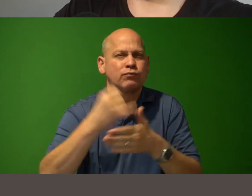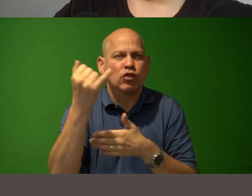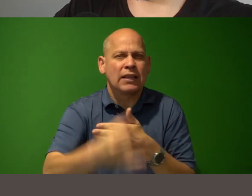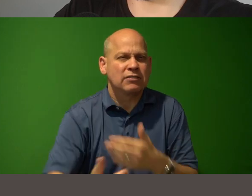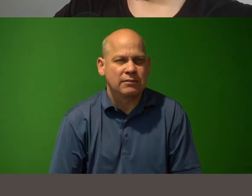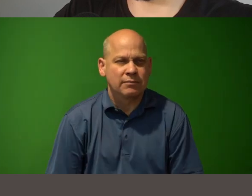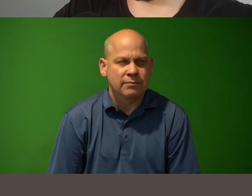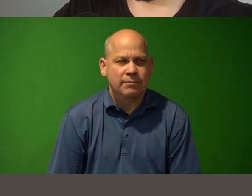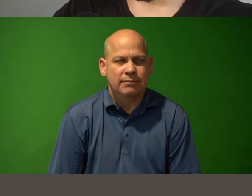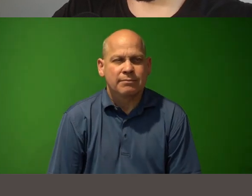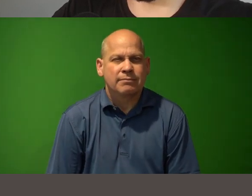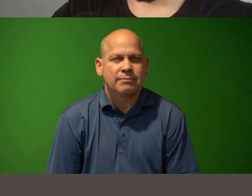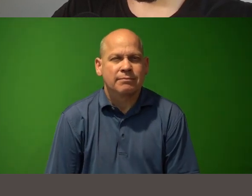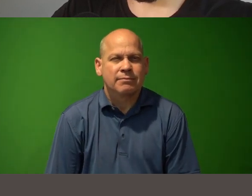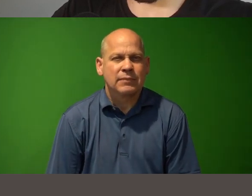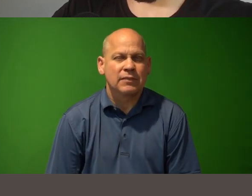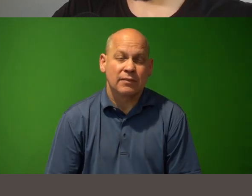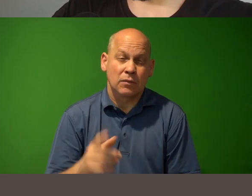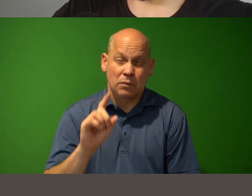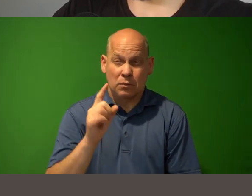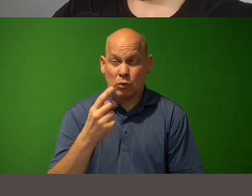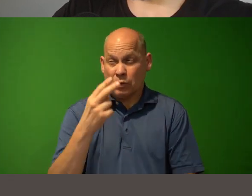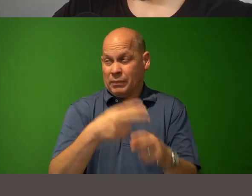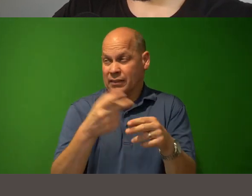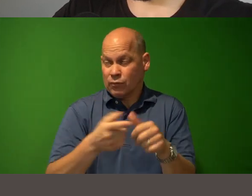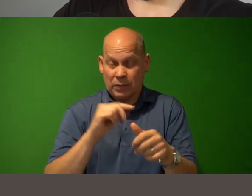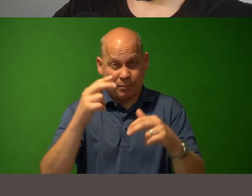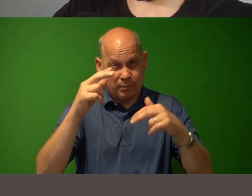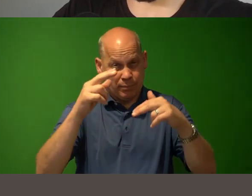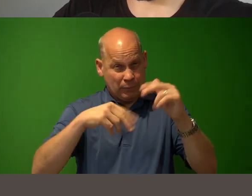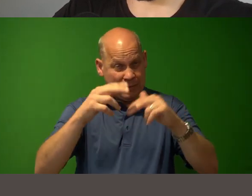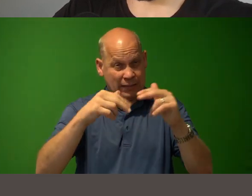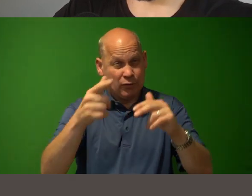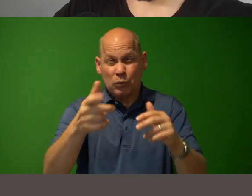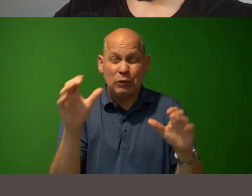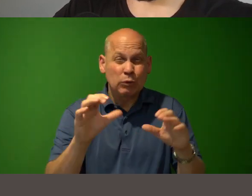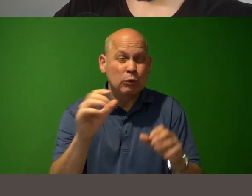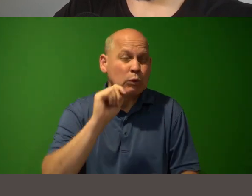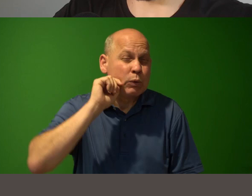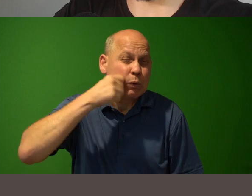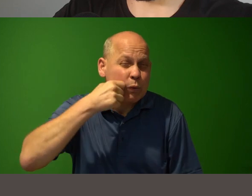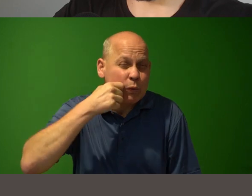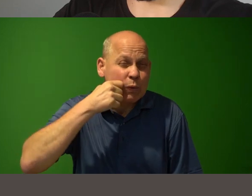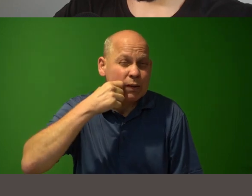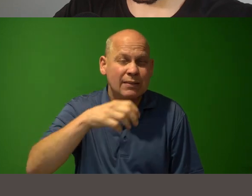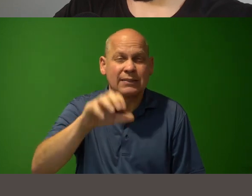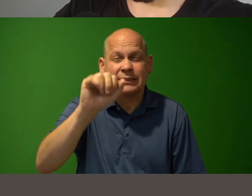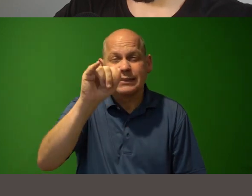And not to mention just from the building, you can also do cool site plan diagrams like